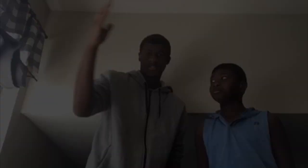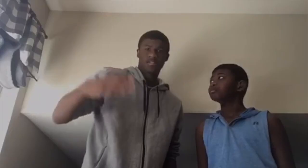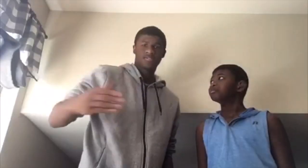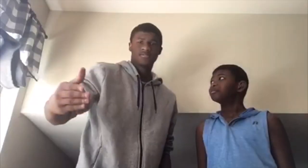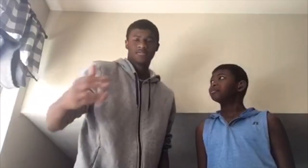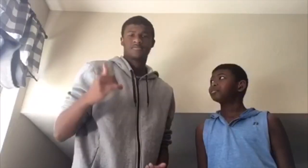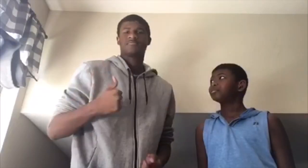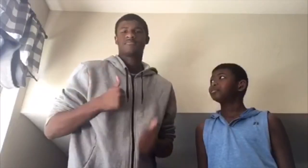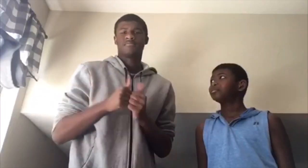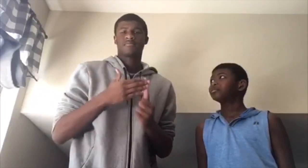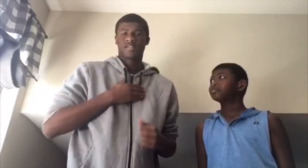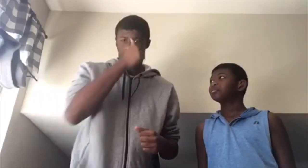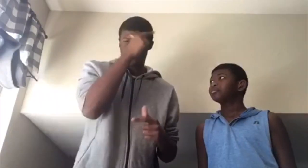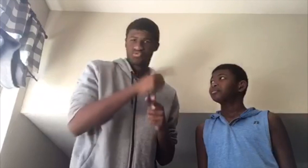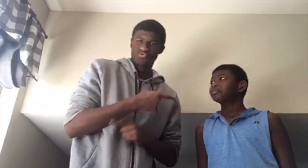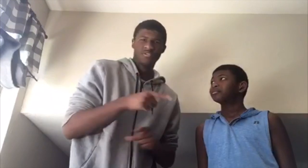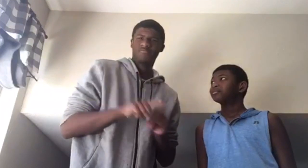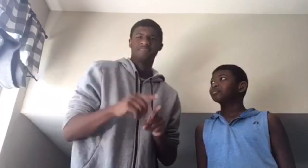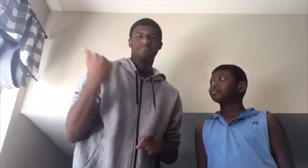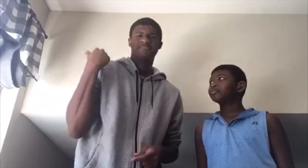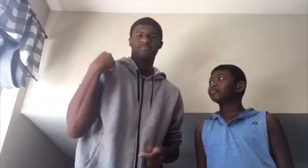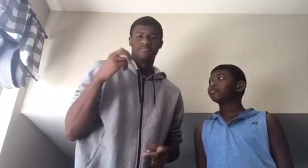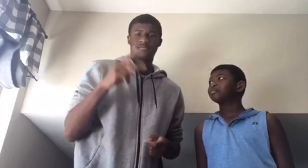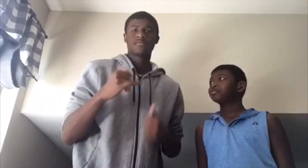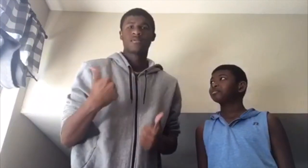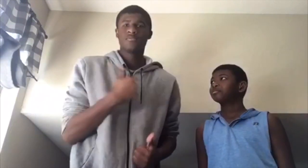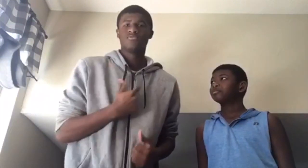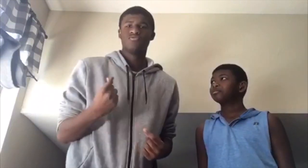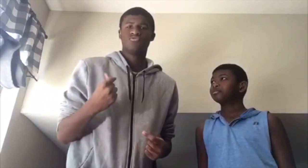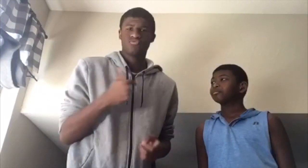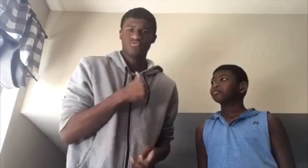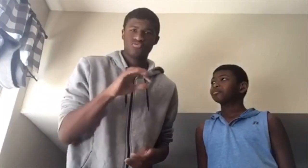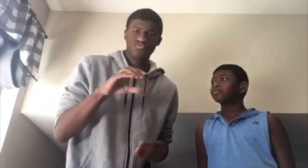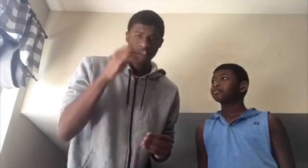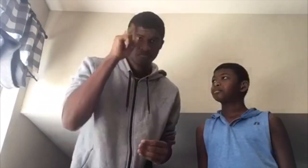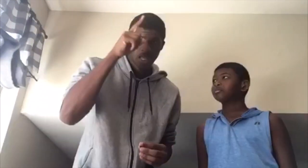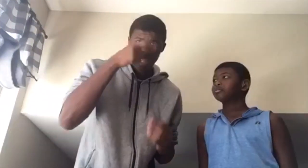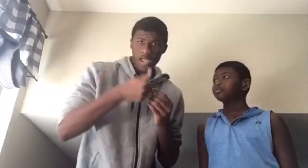Hello everybody, I am with my brother, the same in the previous videos. Now we will be doing “Penny Challenge”.